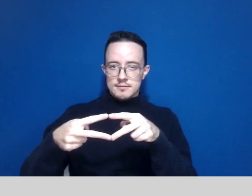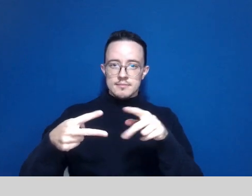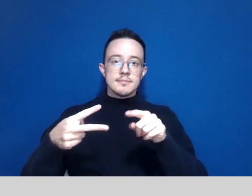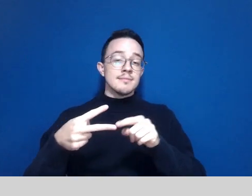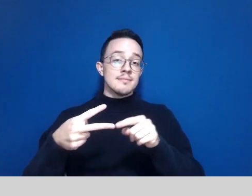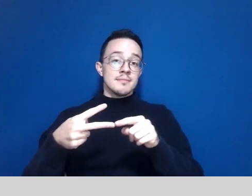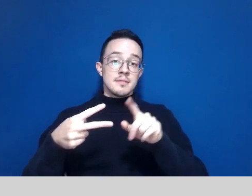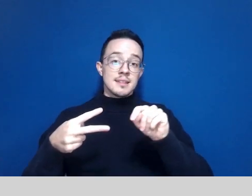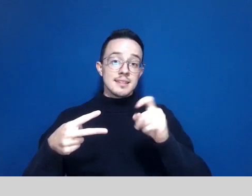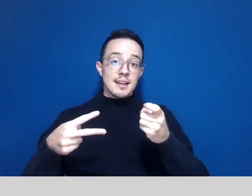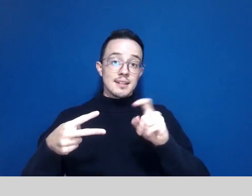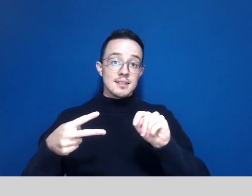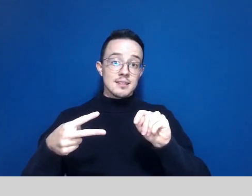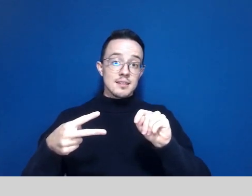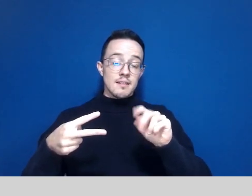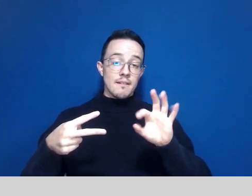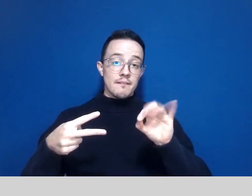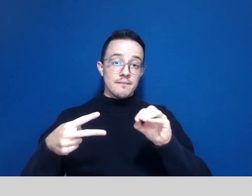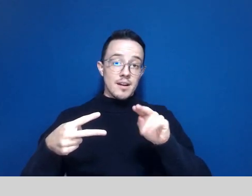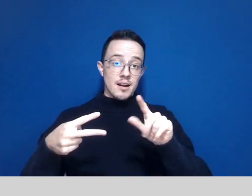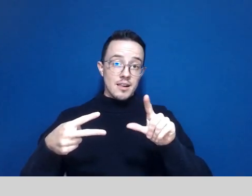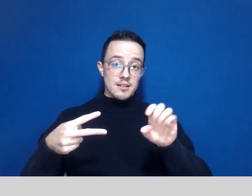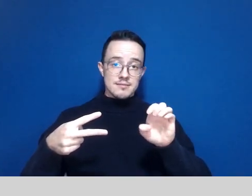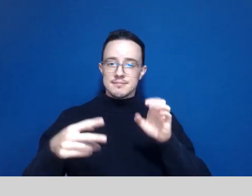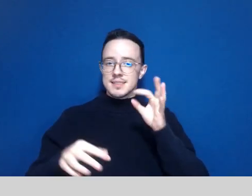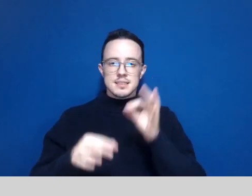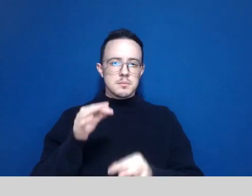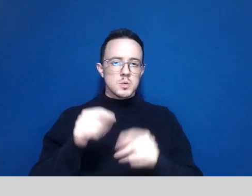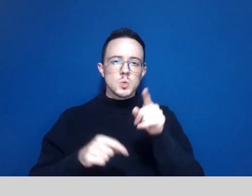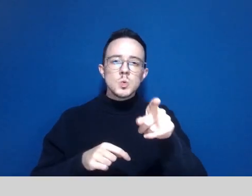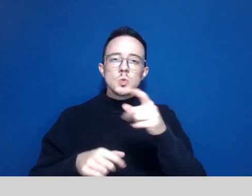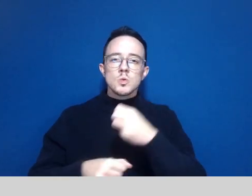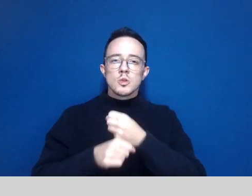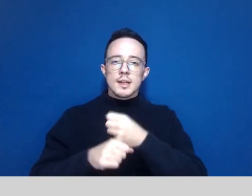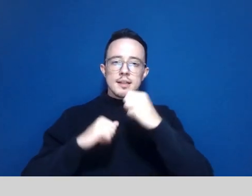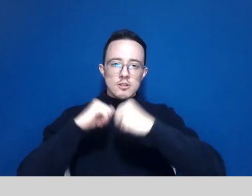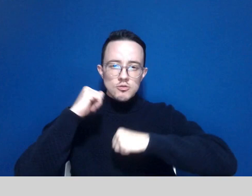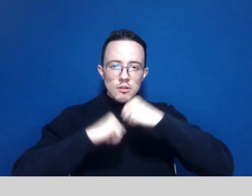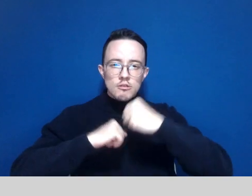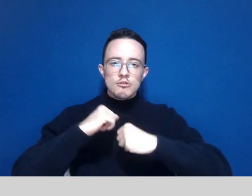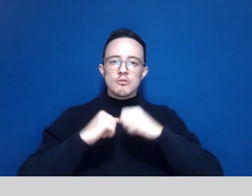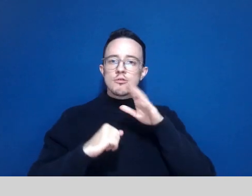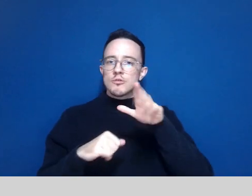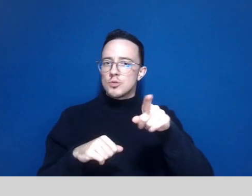Your text file is simple. You create the format, you create the text.